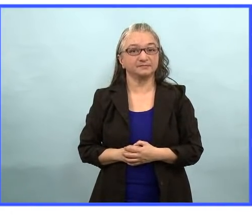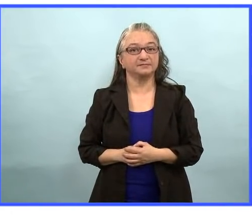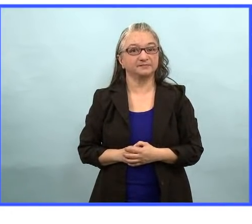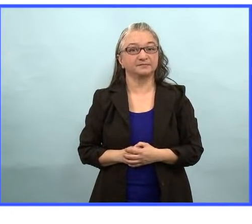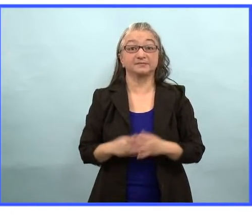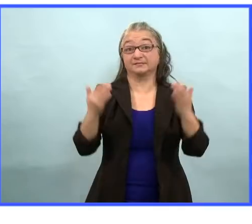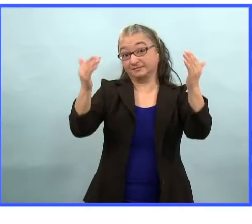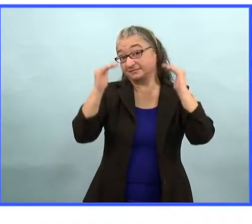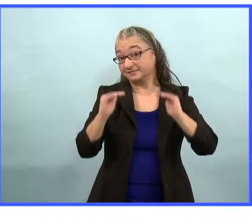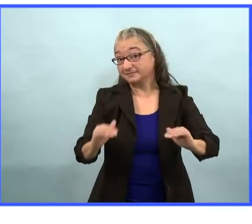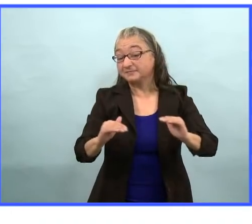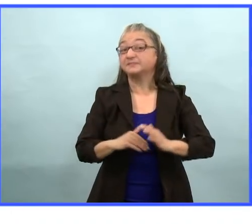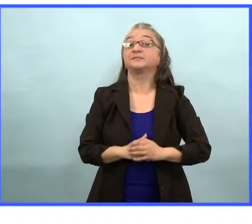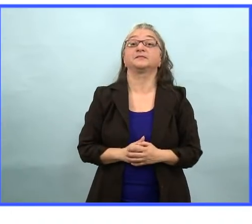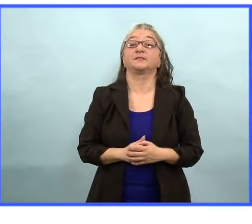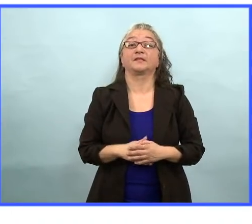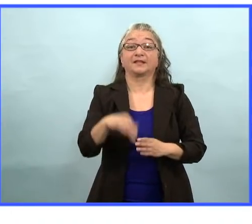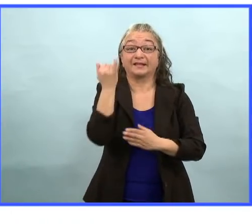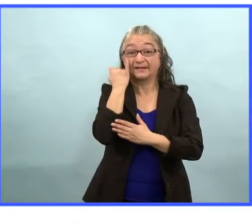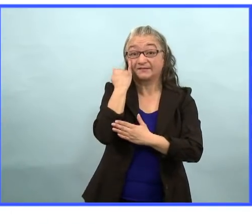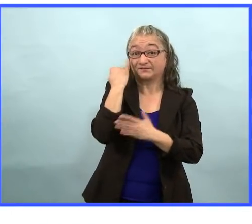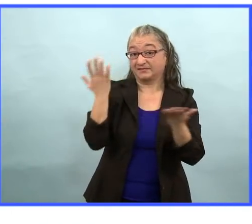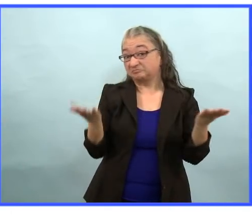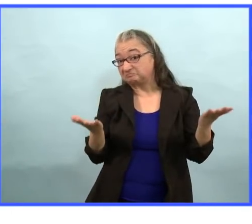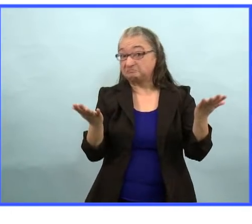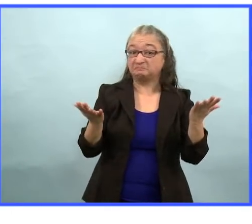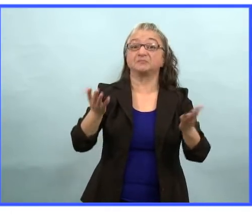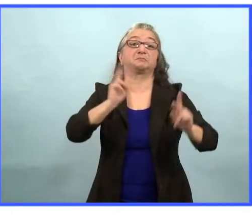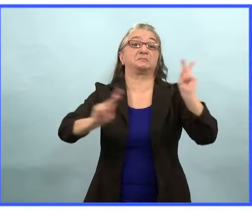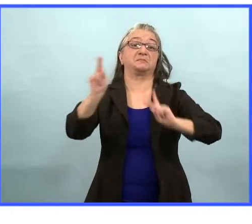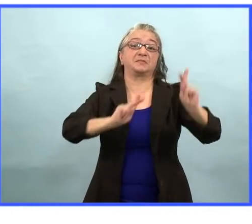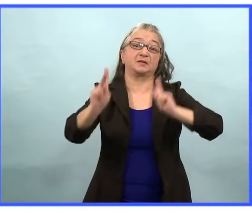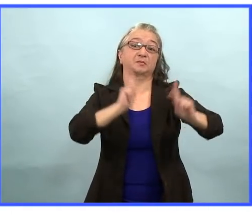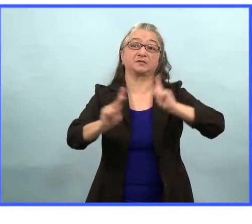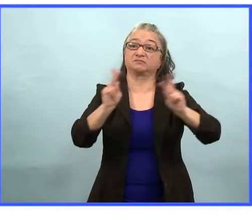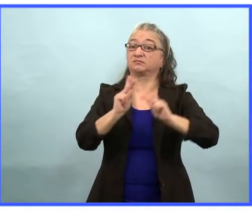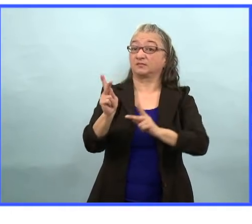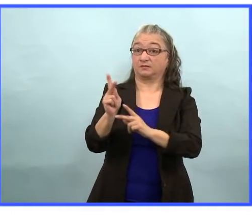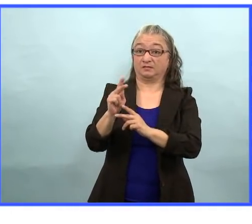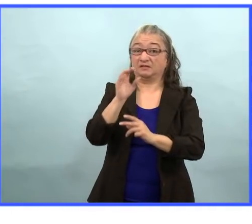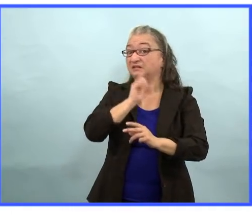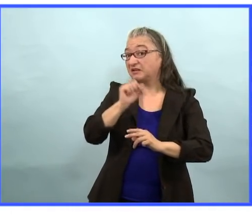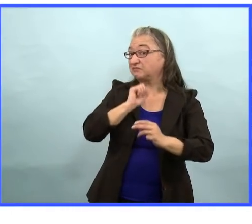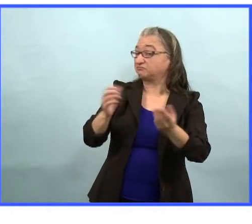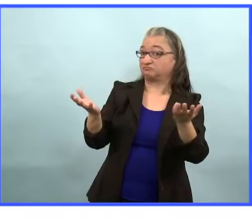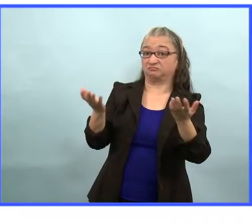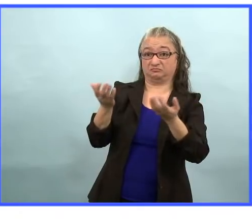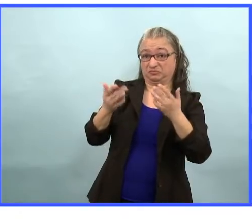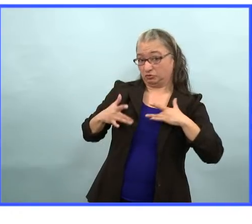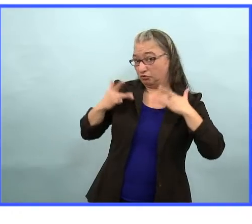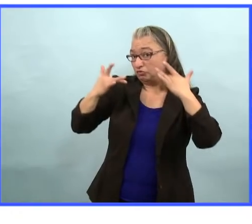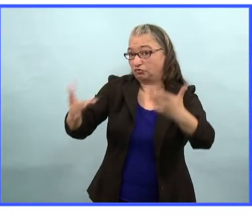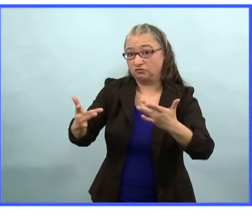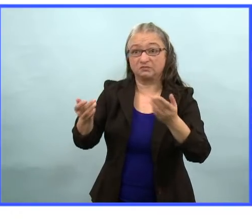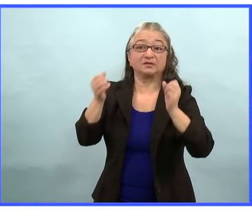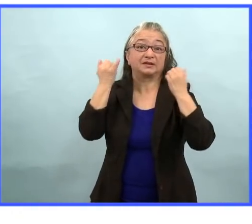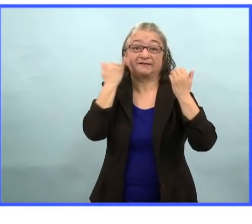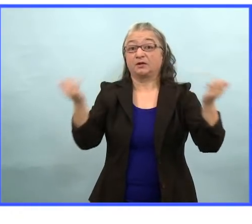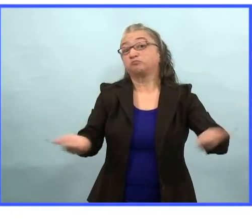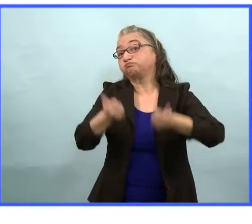and accessibility members of bypoc communities made informed choices and got vaccinated since